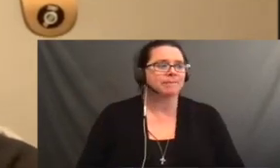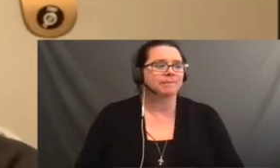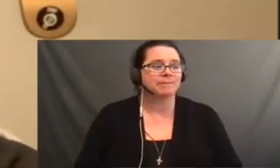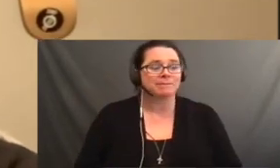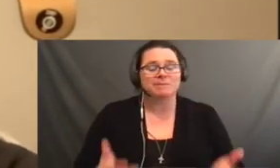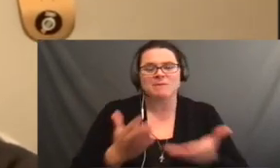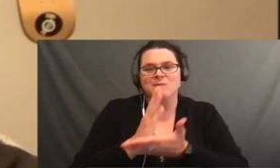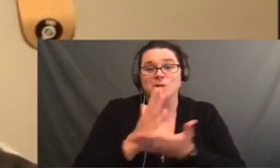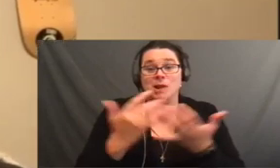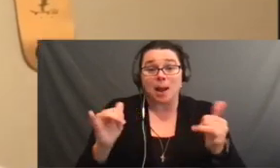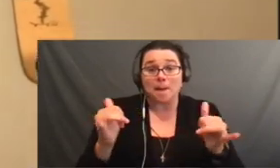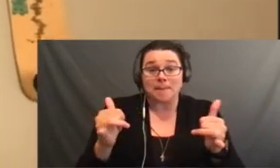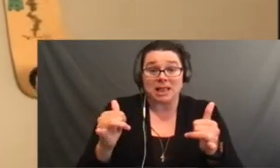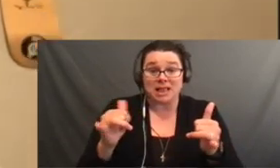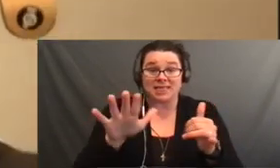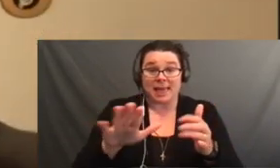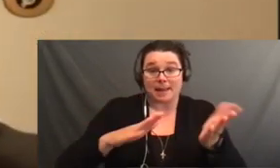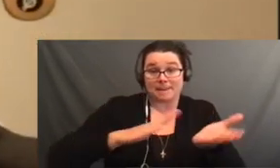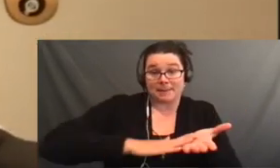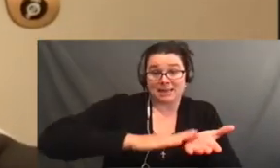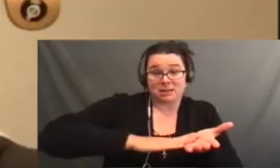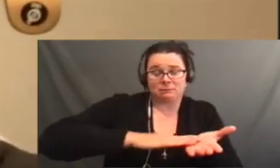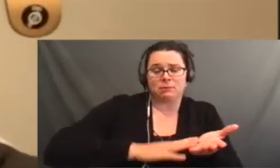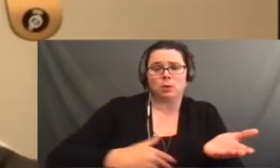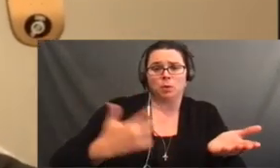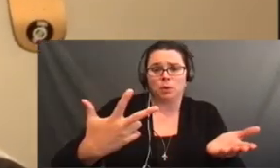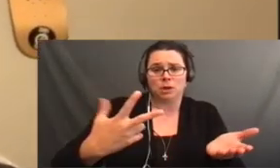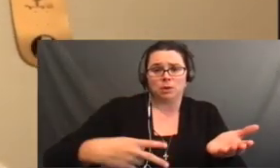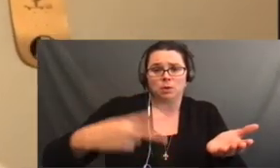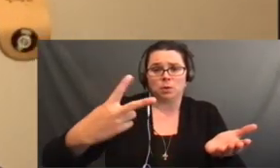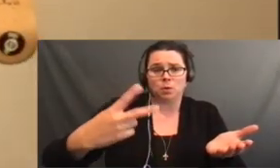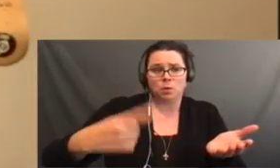Alright, so I will play the beat in 3, 2, 1.